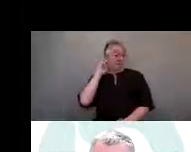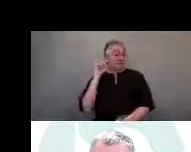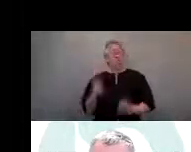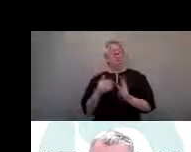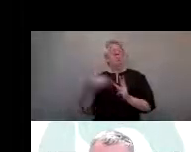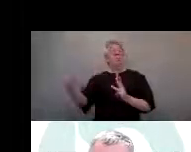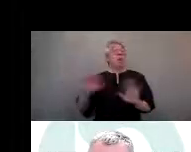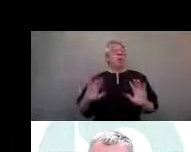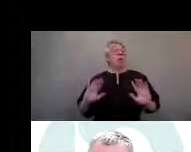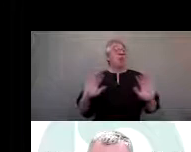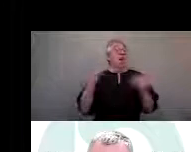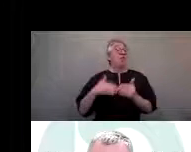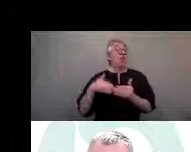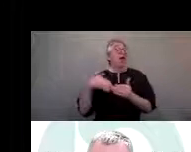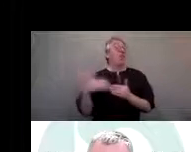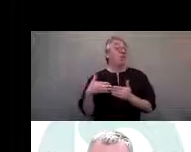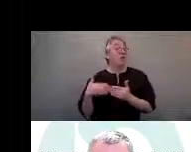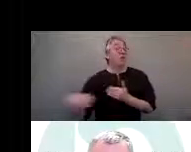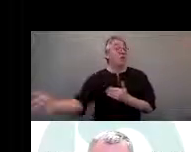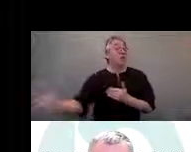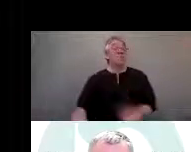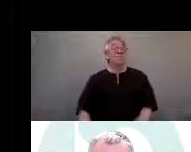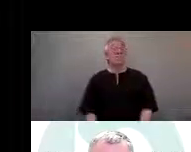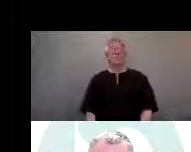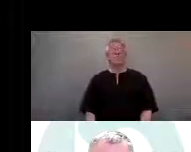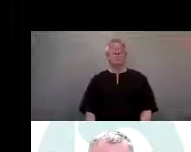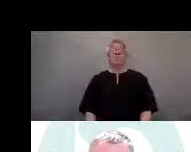like to mention in short how hearing loss affected